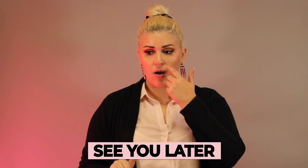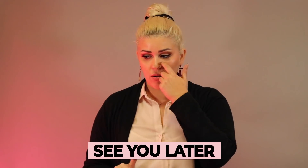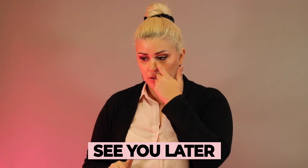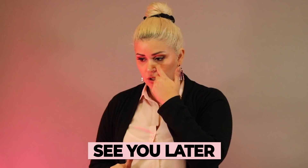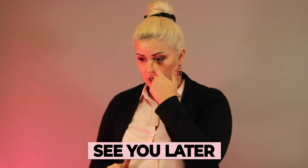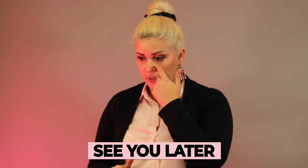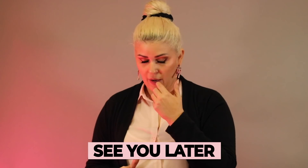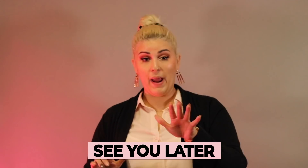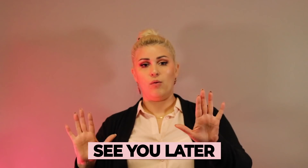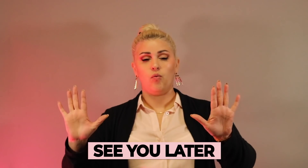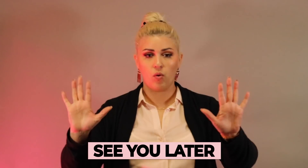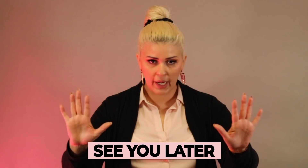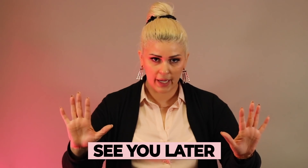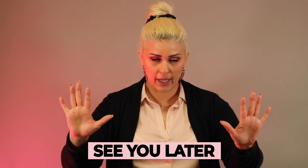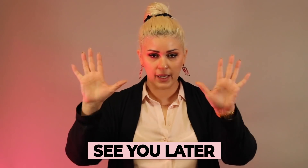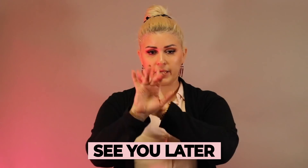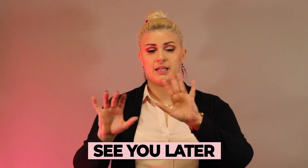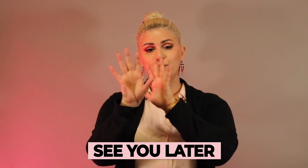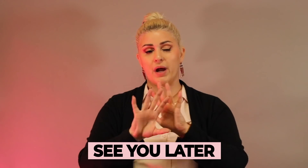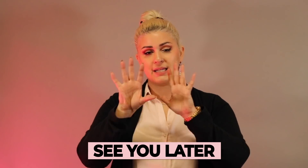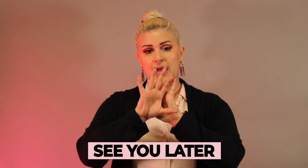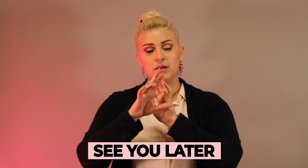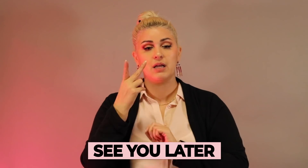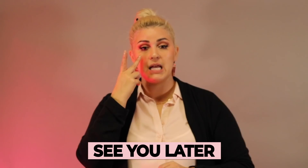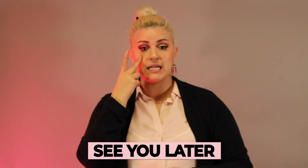Now you're gonna be like, wait, what? Okay, let's break it down.